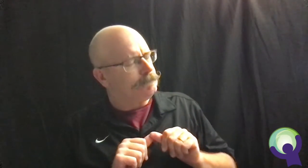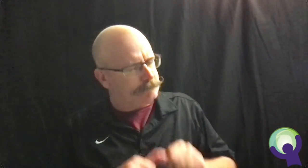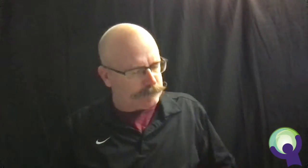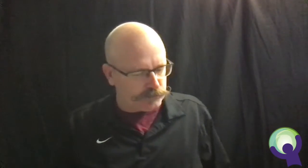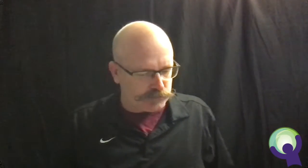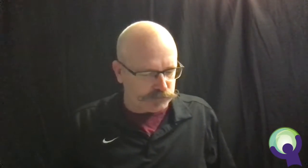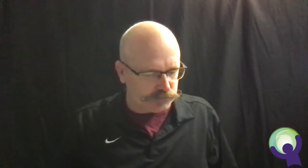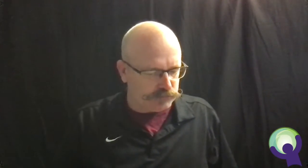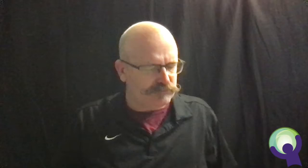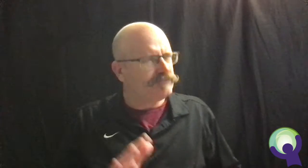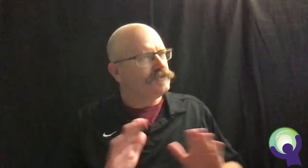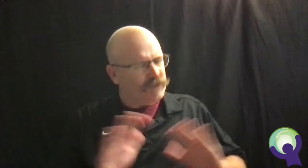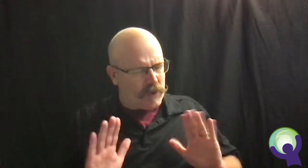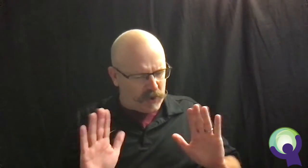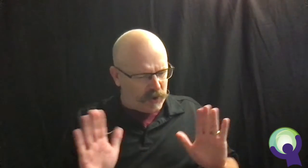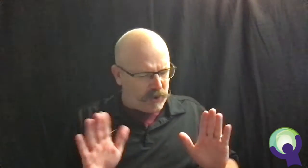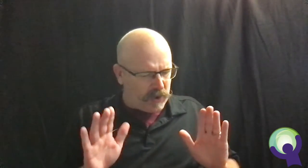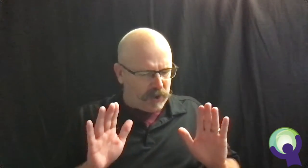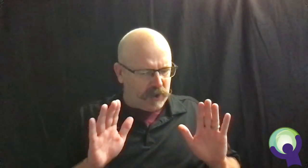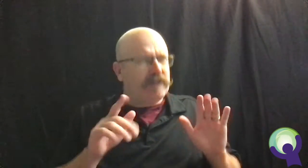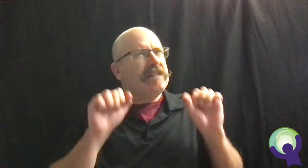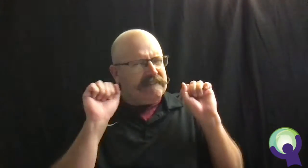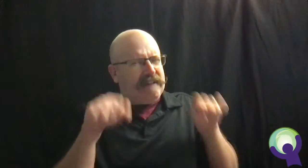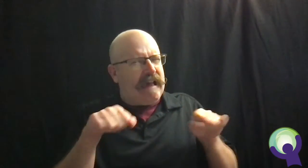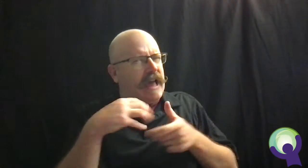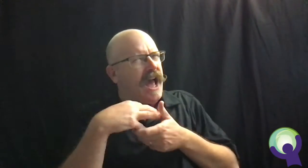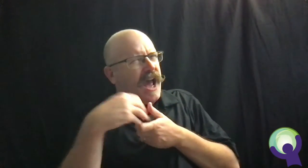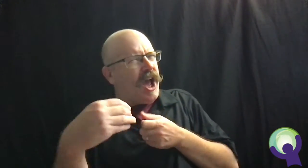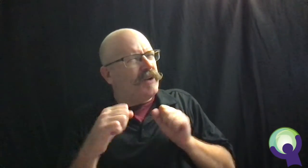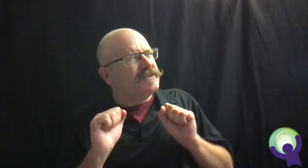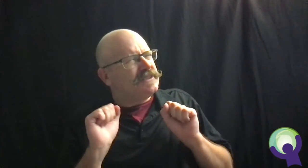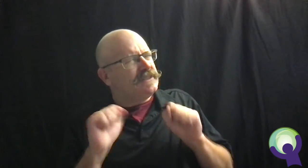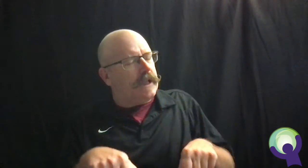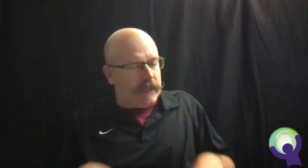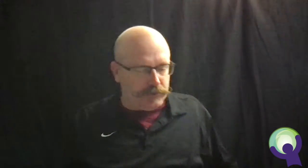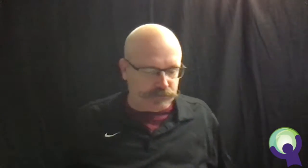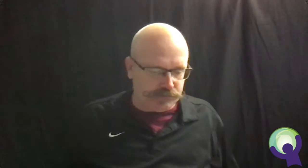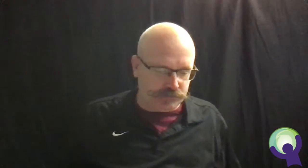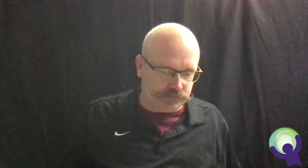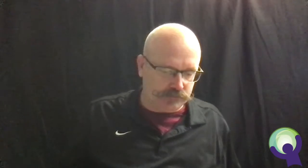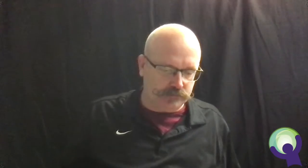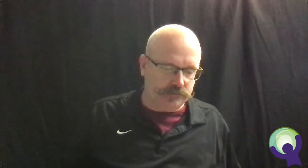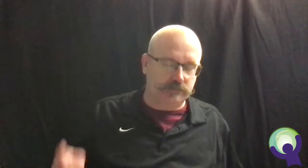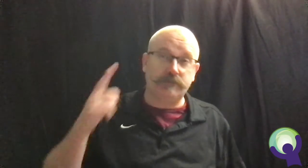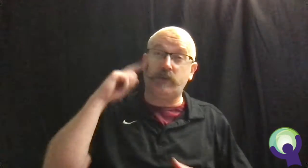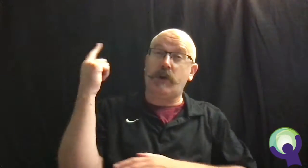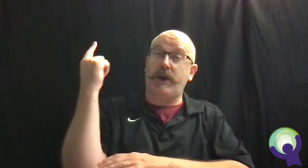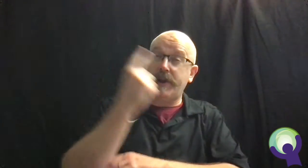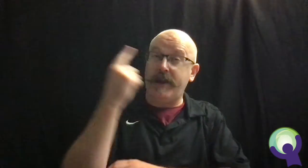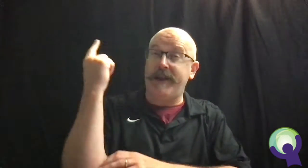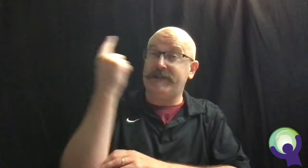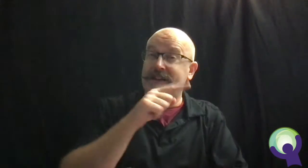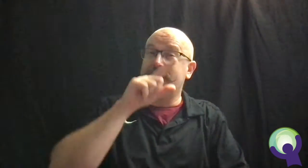"Don't stop trying," I told it silently. "Don't! You can get out!"